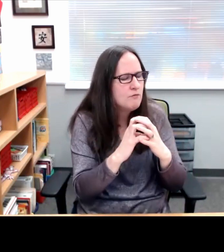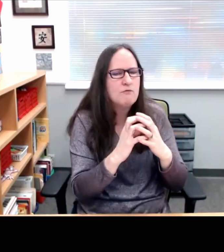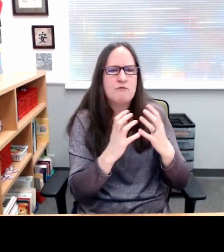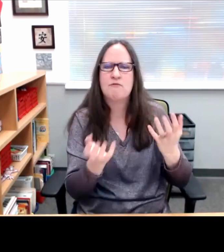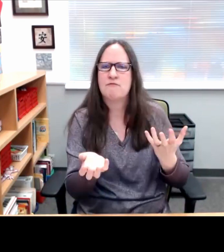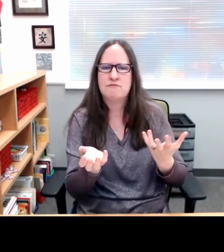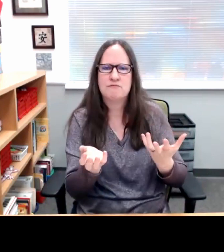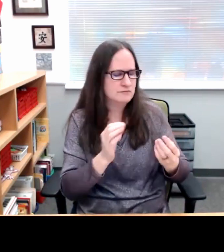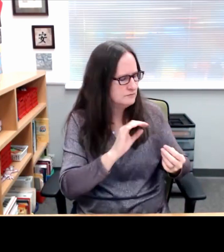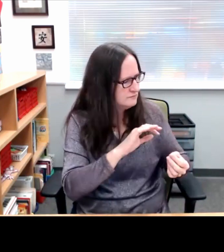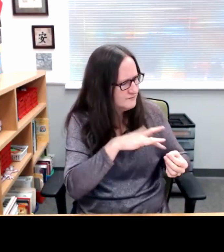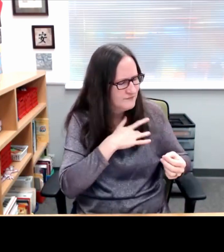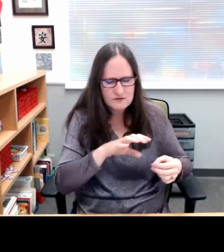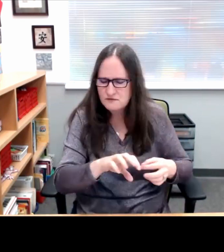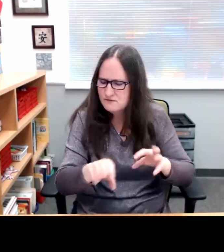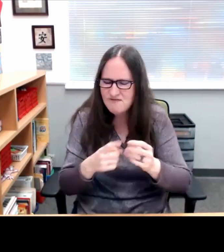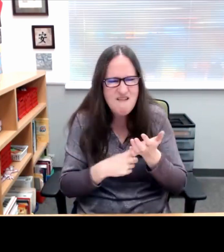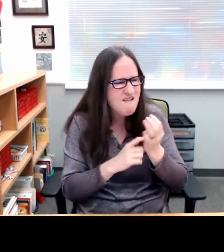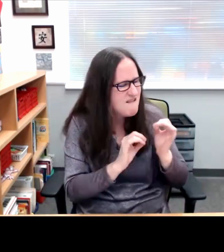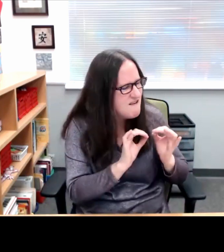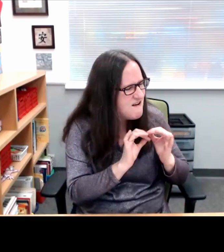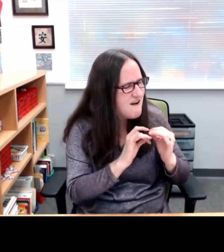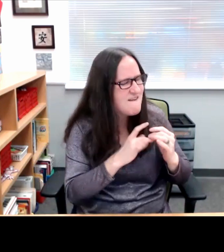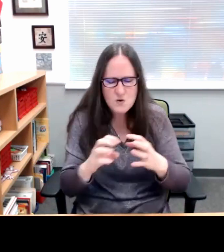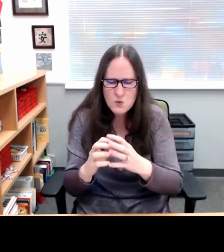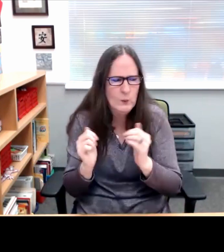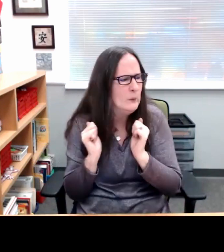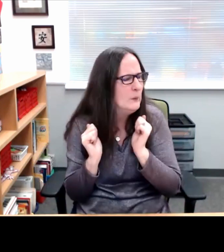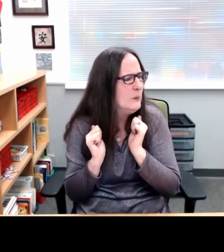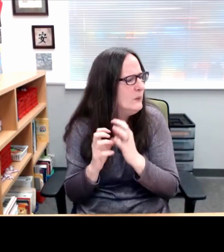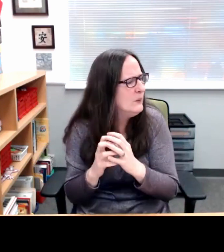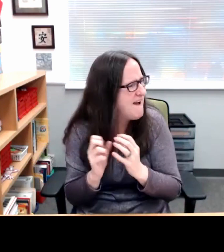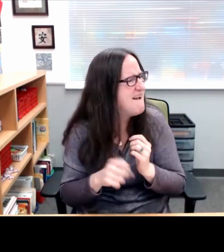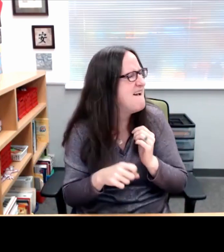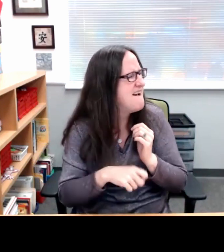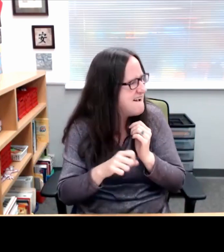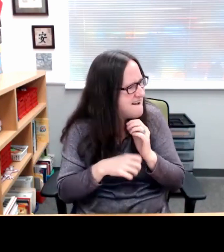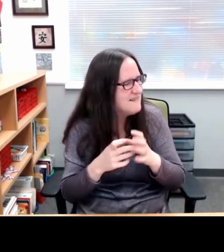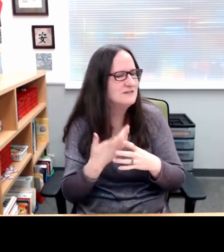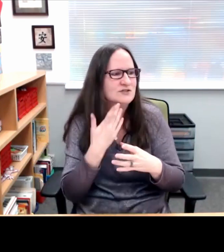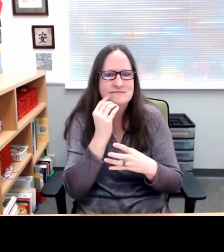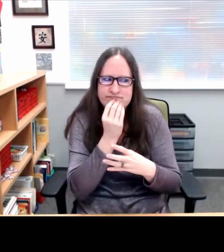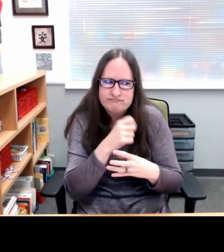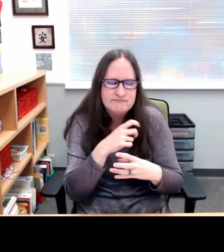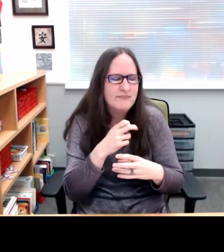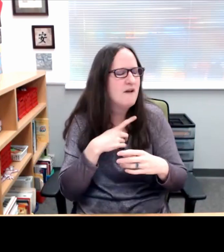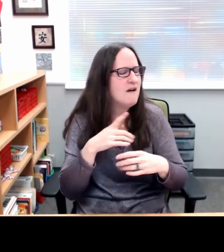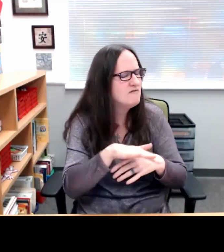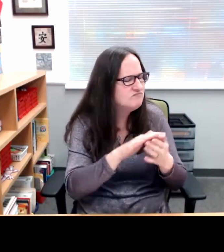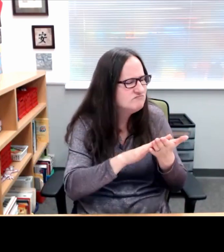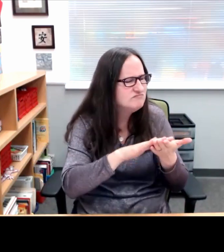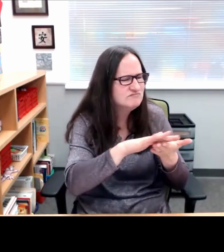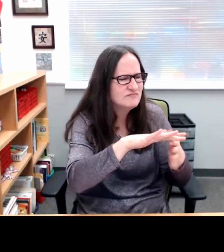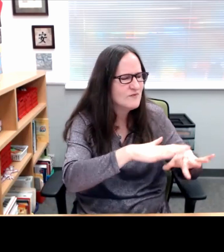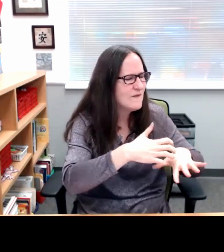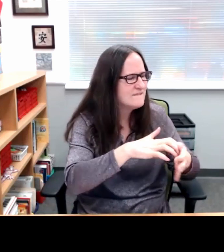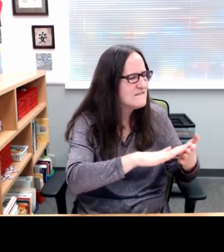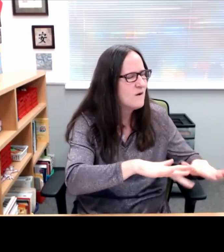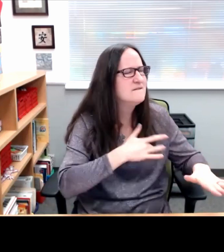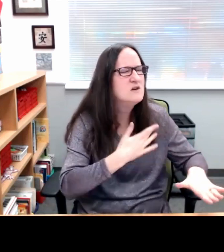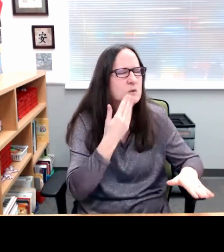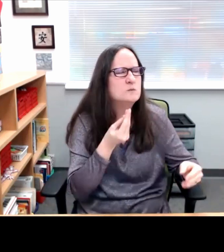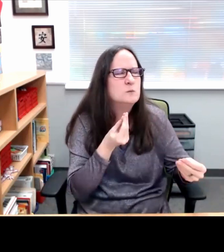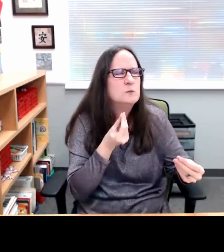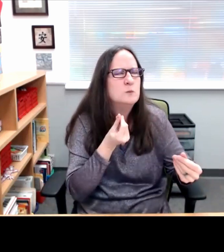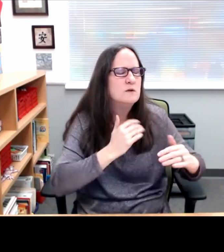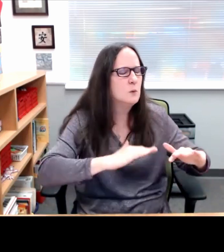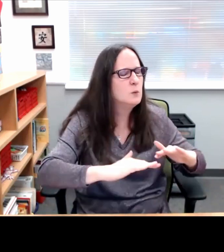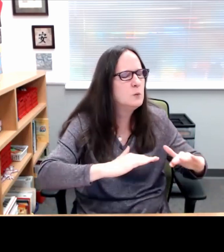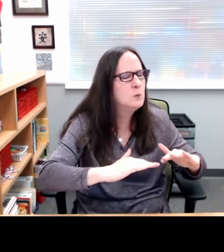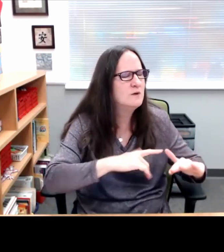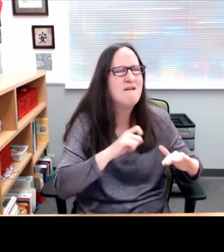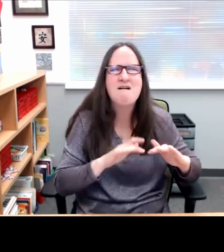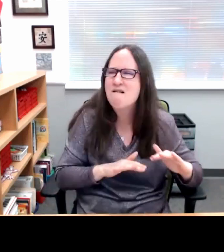It could be a rubber ball. You could have an item, something that feels cold, find something